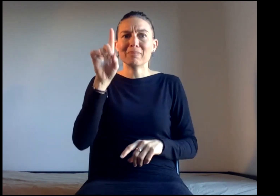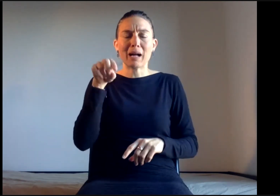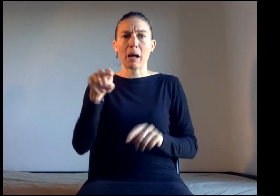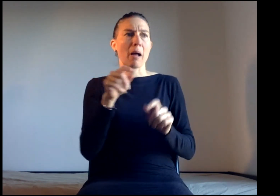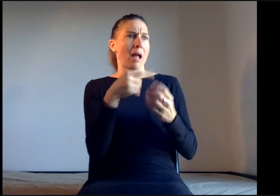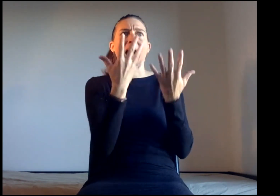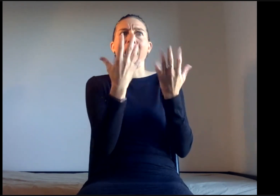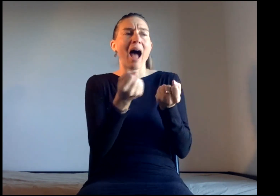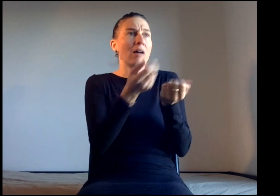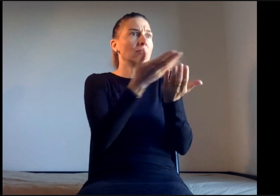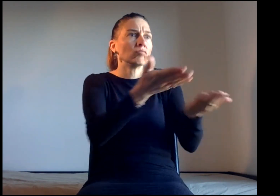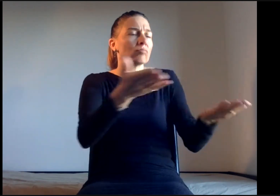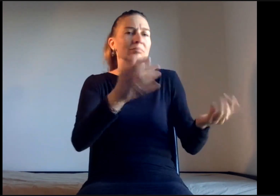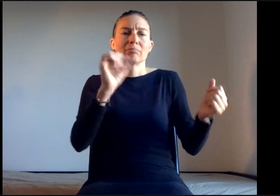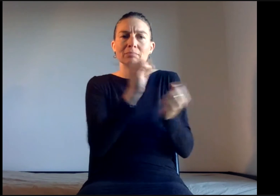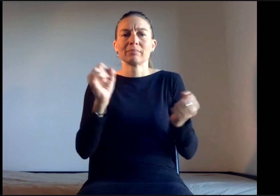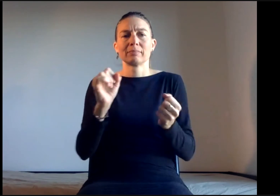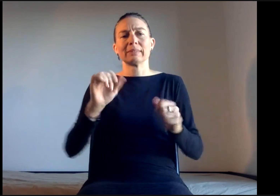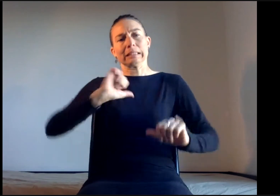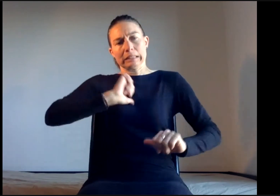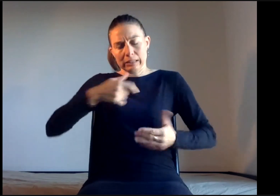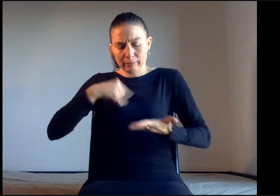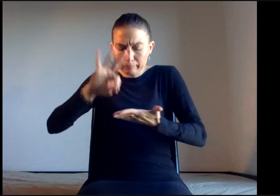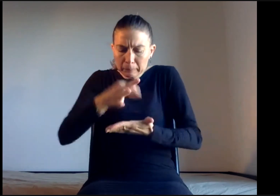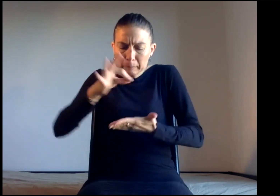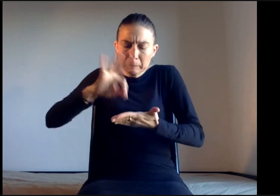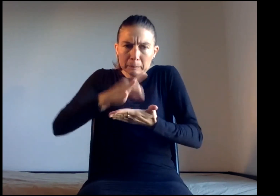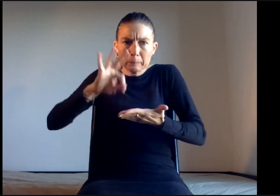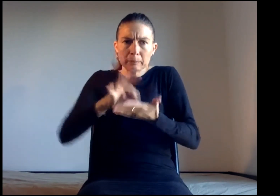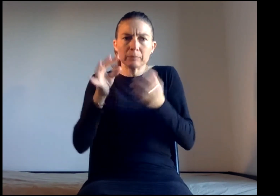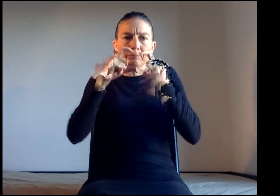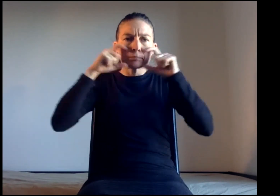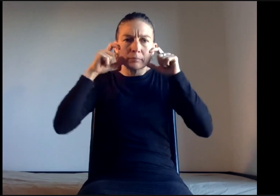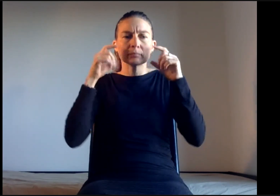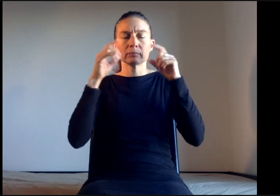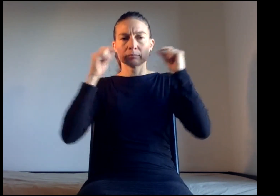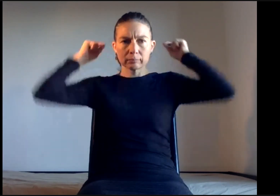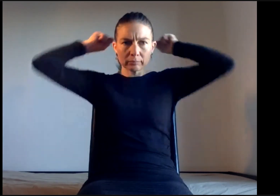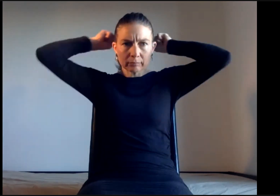There was a significant display of solidarity during this period.